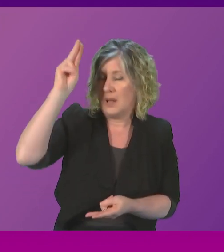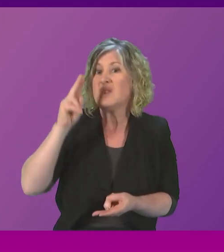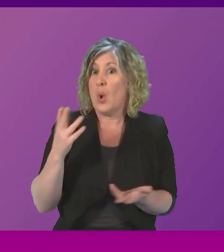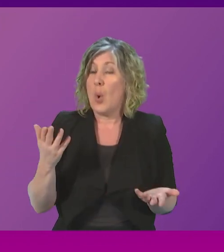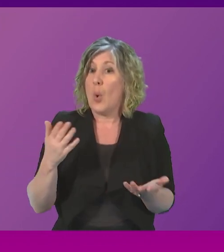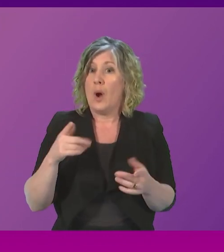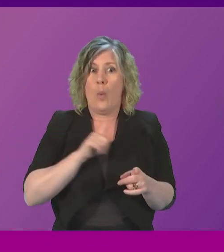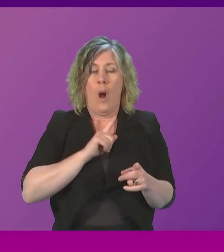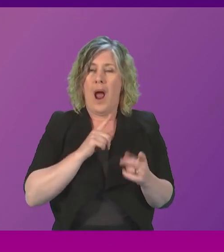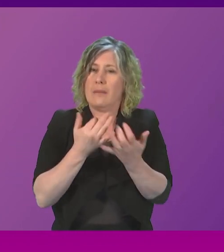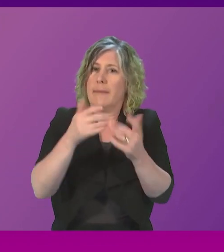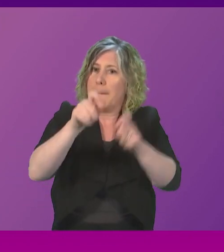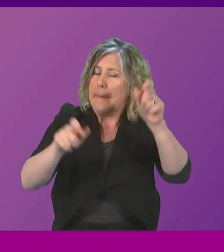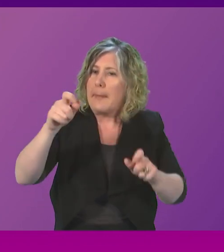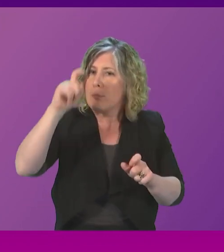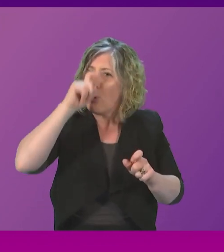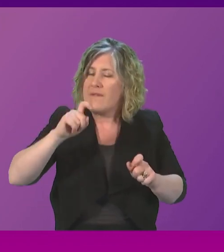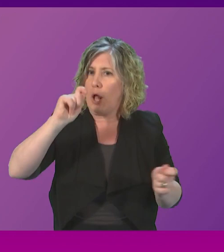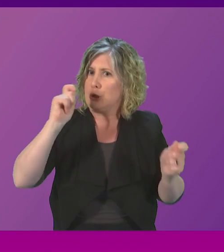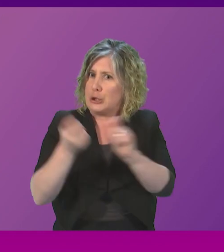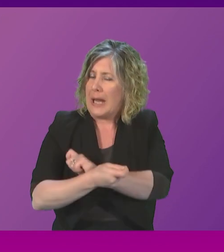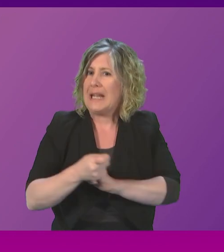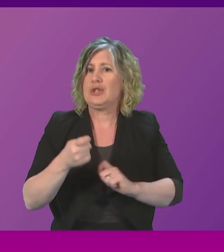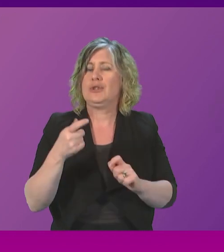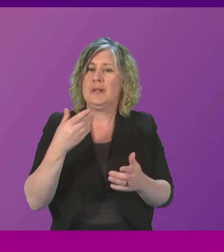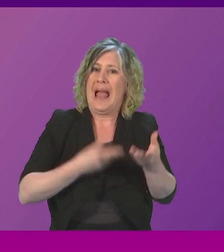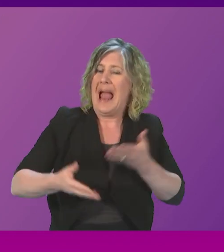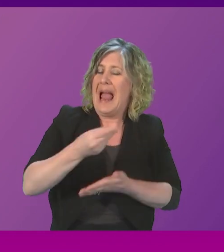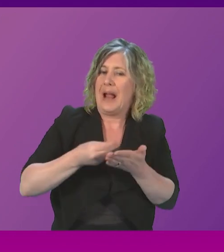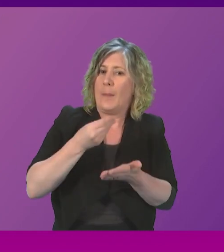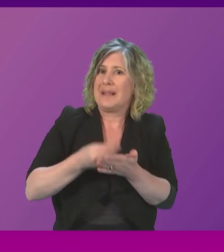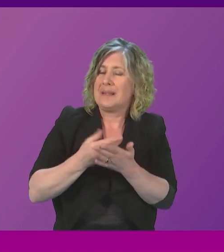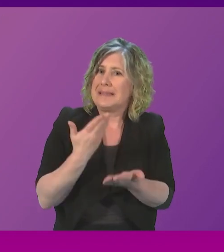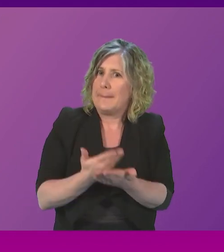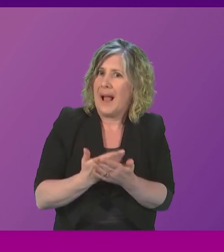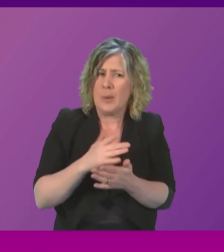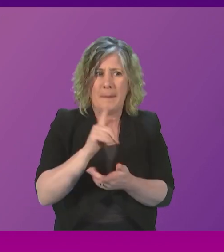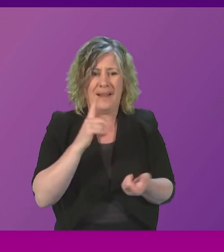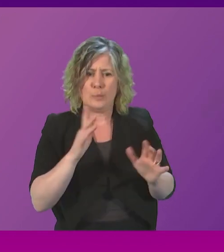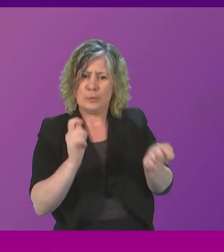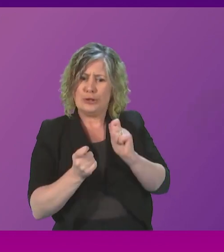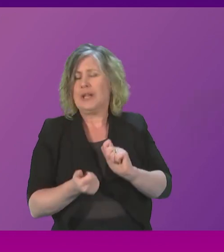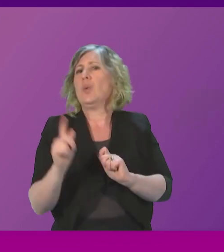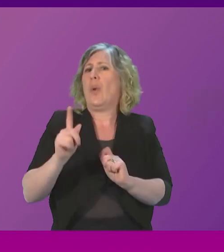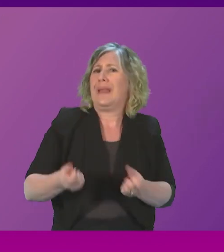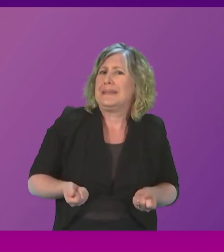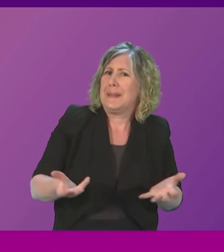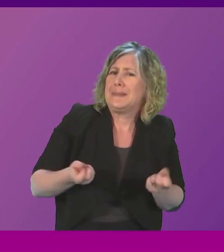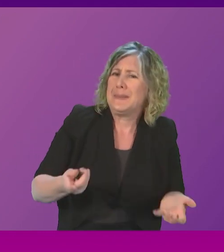and increasing demand, will also have to reprioritise its spending. What steps will the First Minister take to address this direct challenge to our public